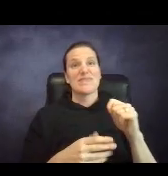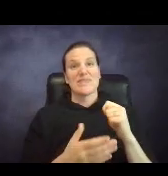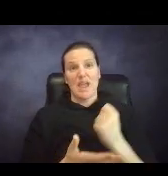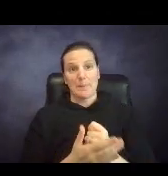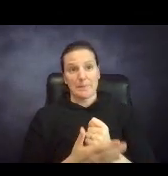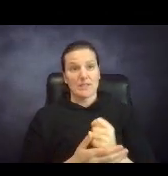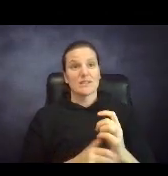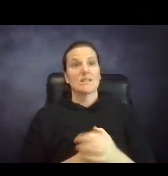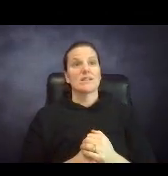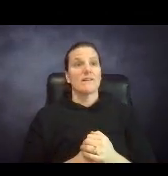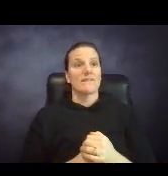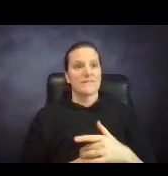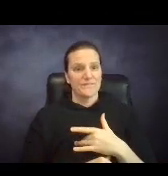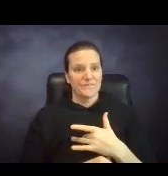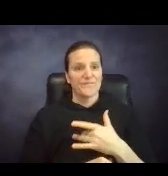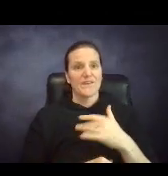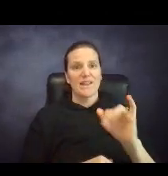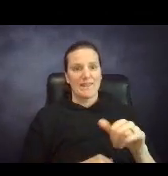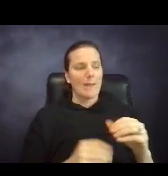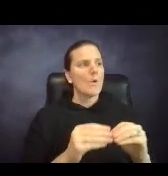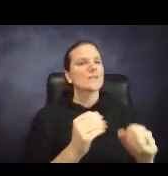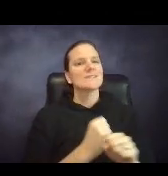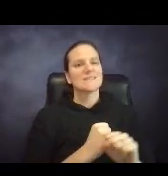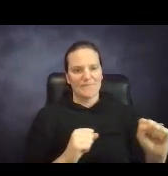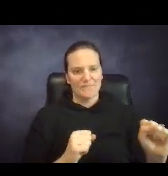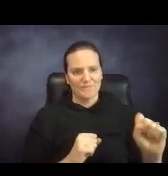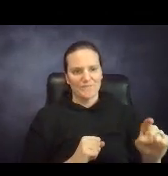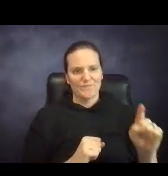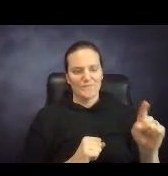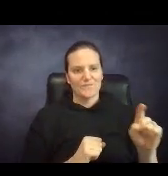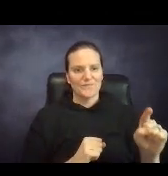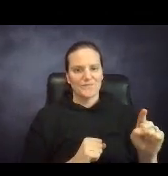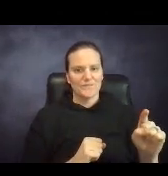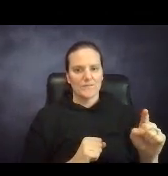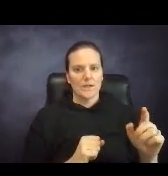therapy because it was safer than what was option available before.